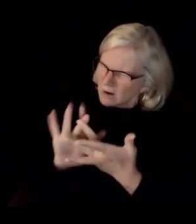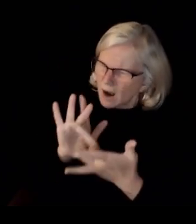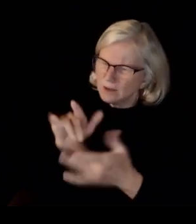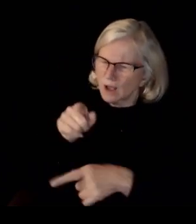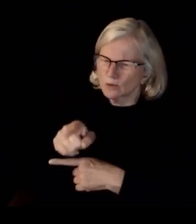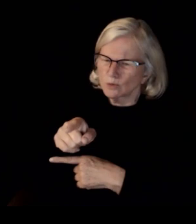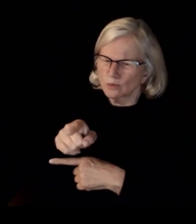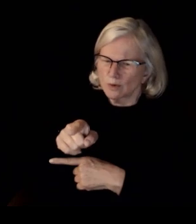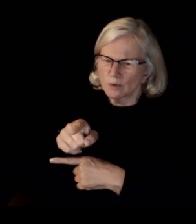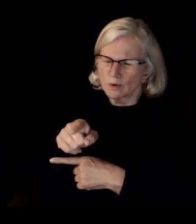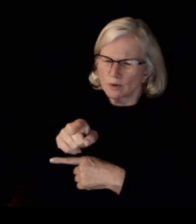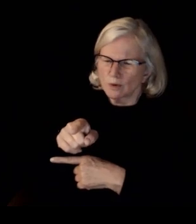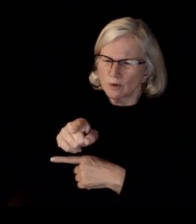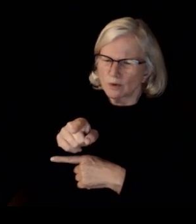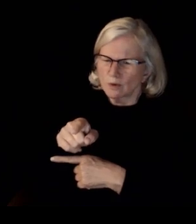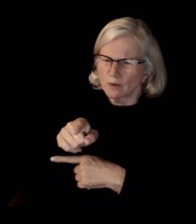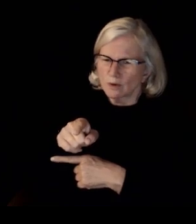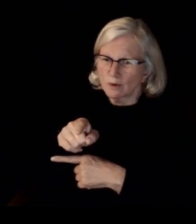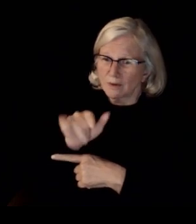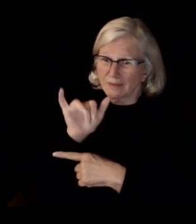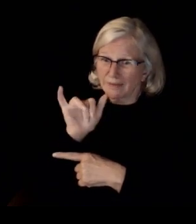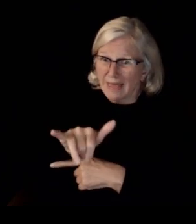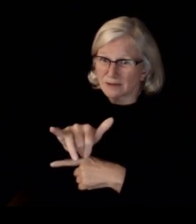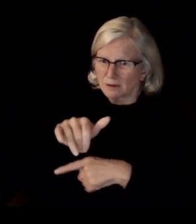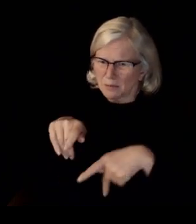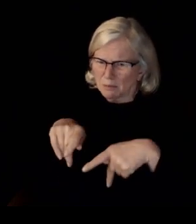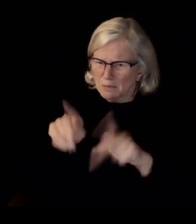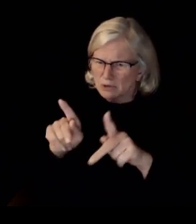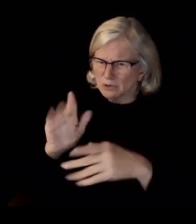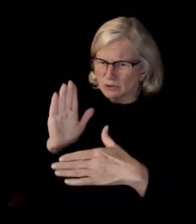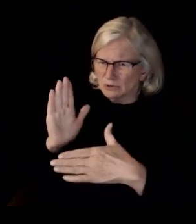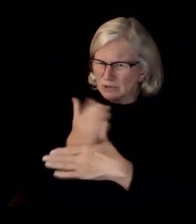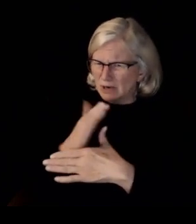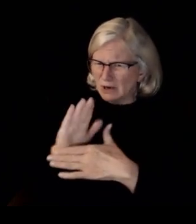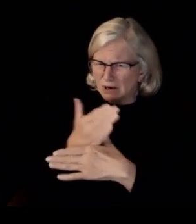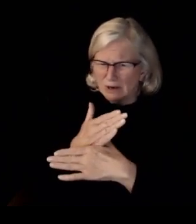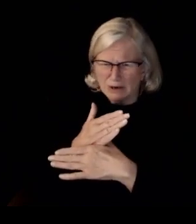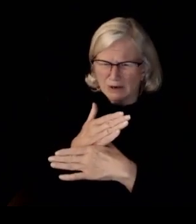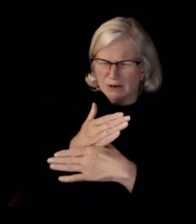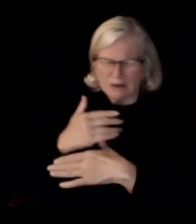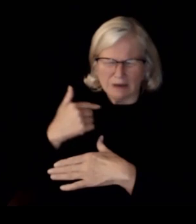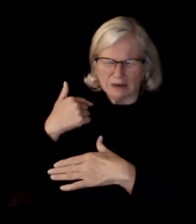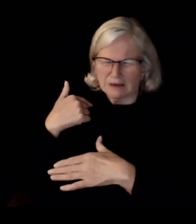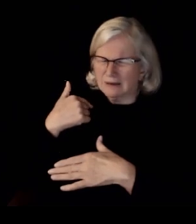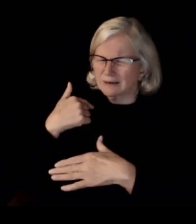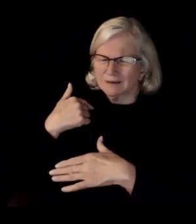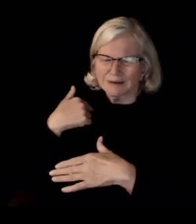the case gave us we may or may not be able to tell you who the individual was however